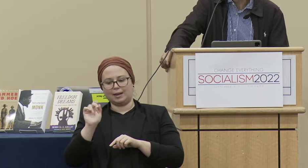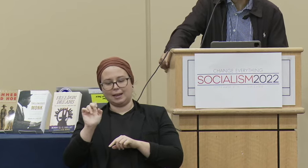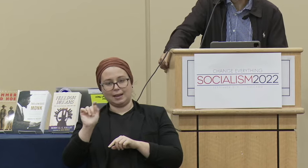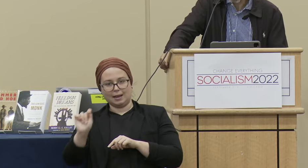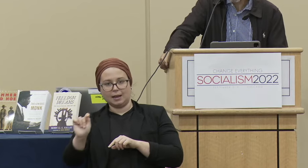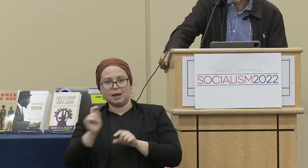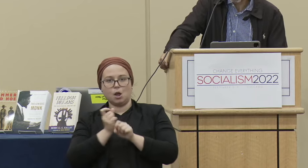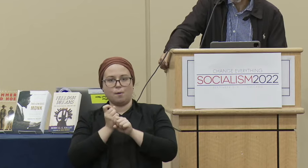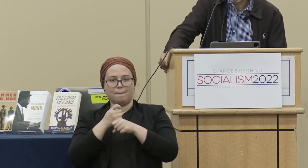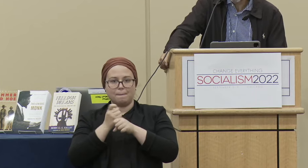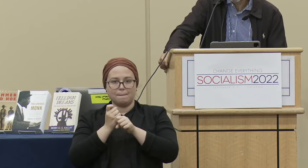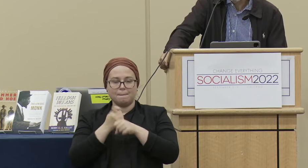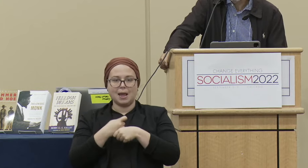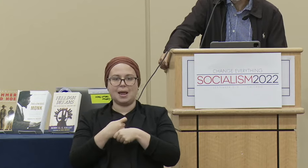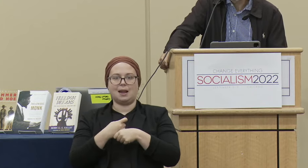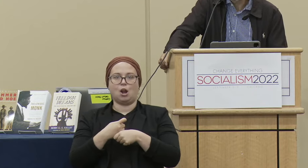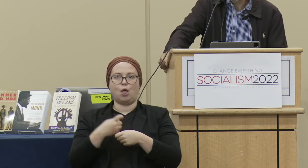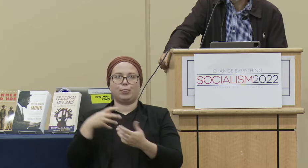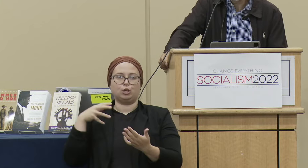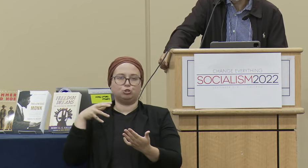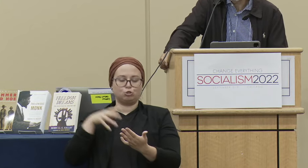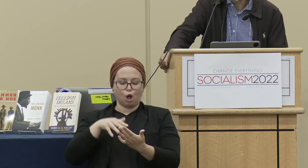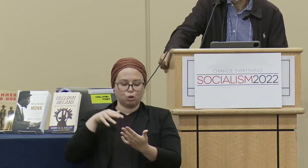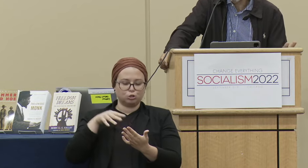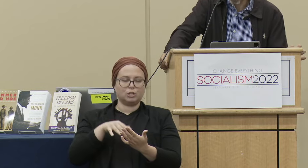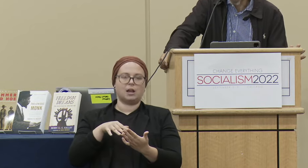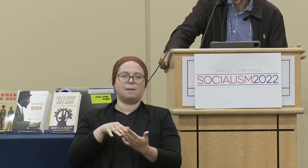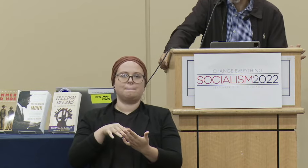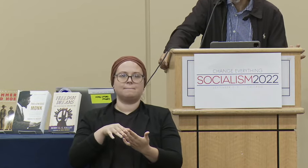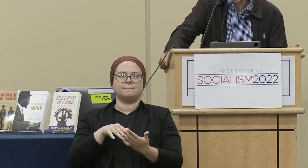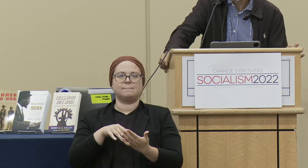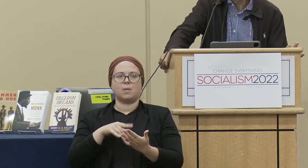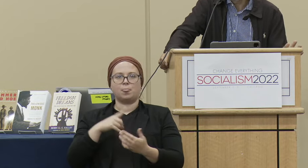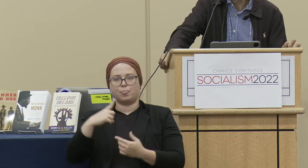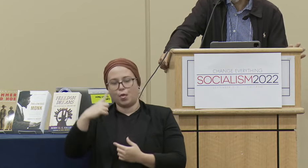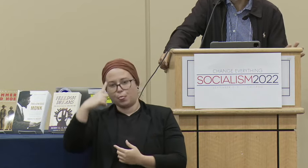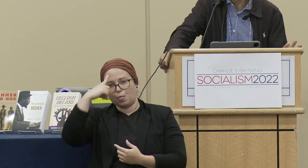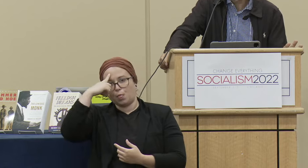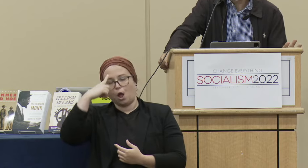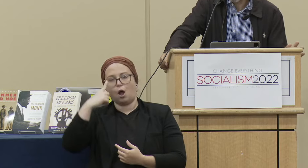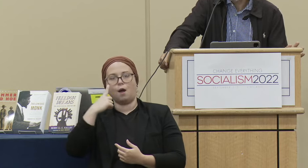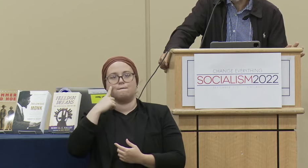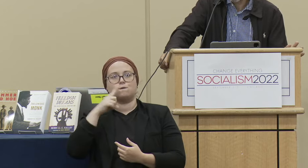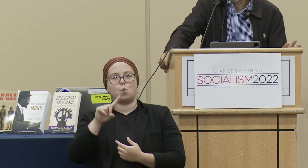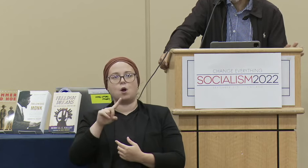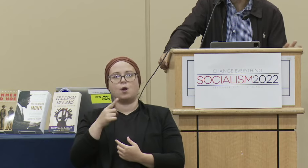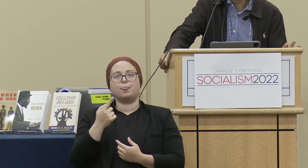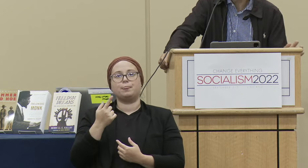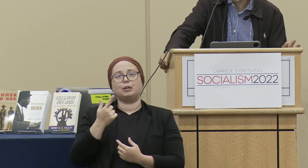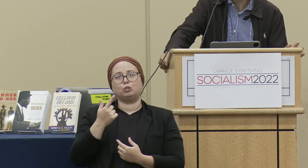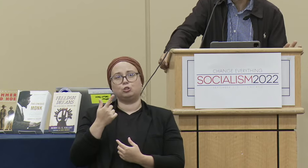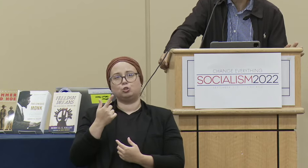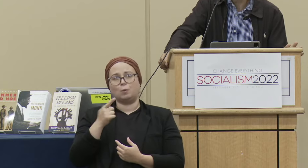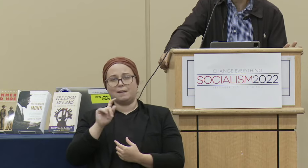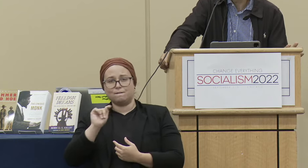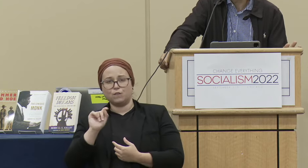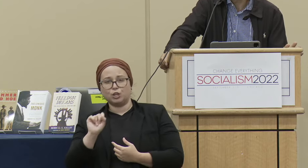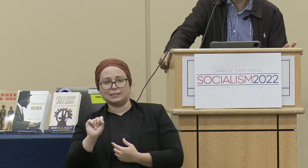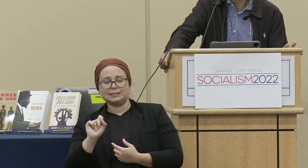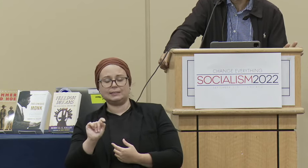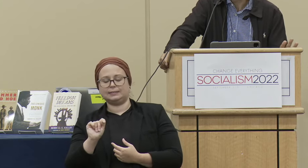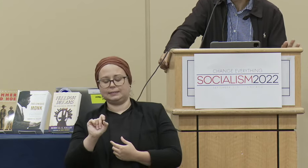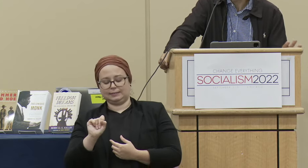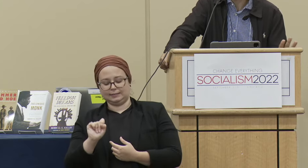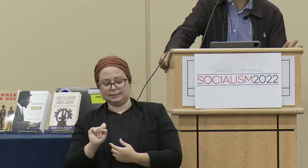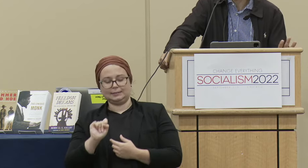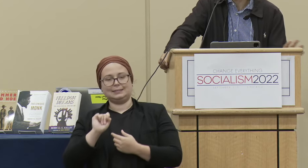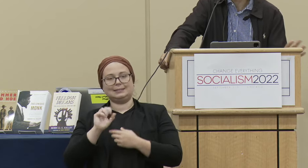Haymarket has, basically , produced the scholarship, the